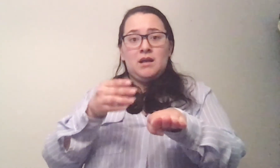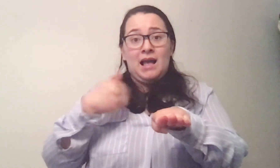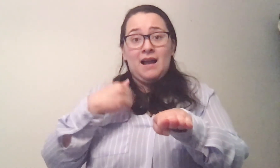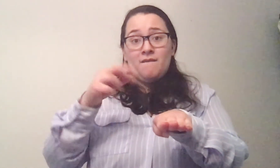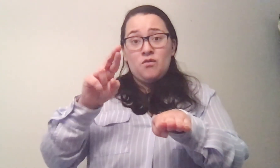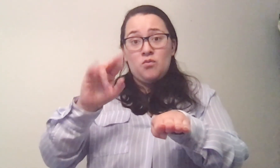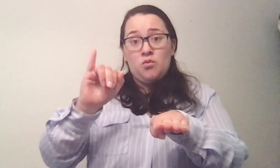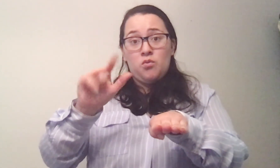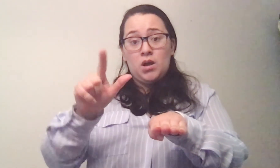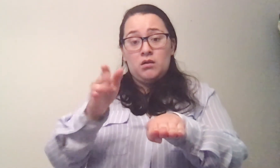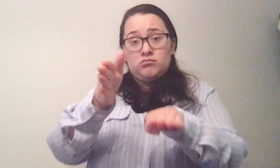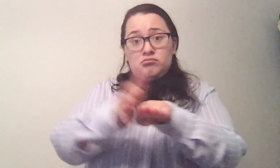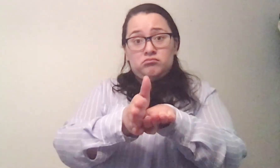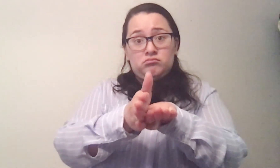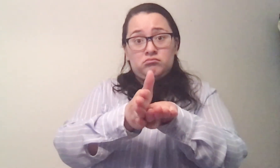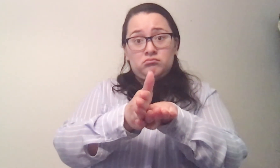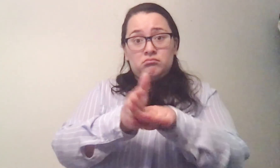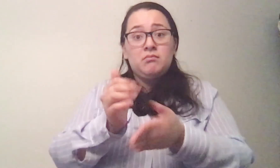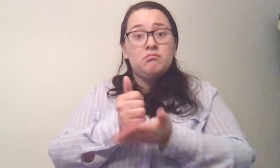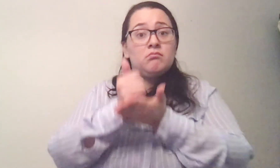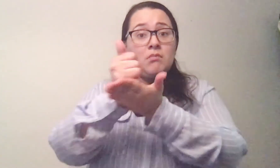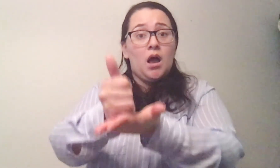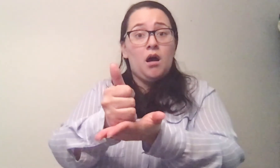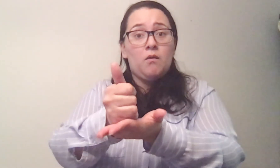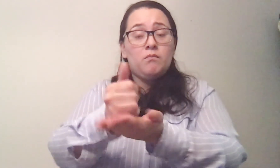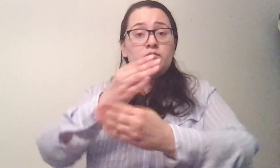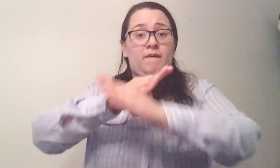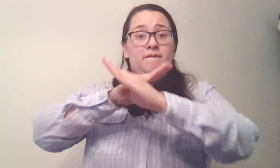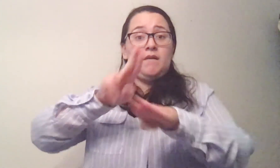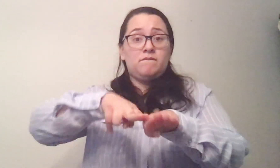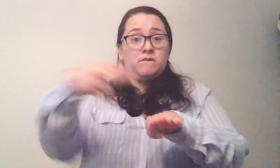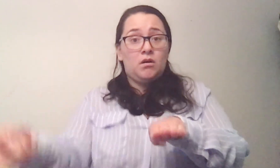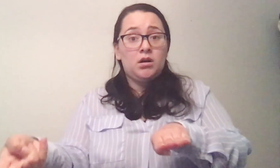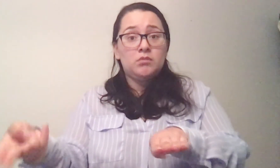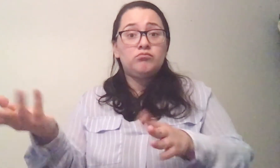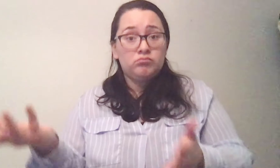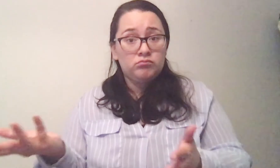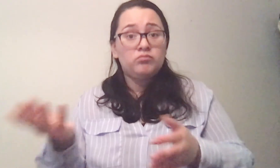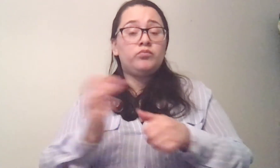Having the rail right next to the bed will help prevent falling.